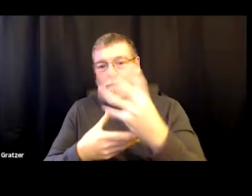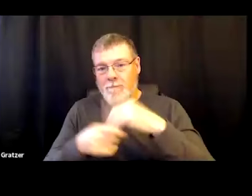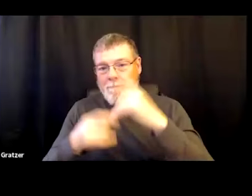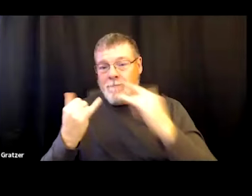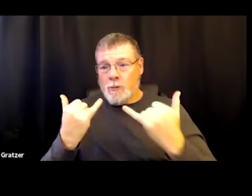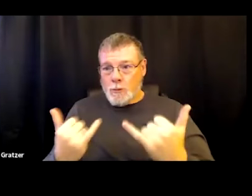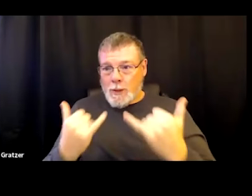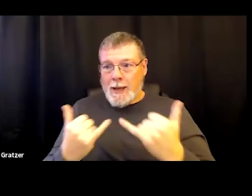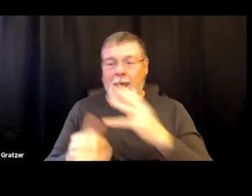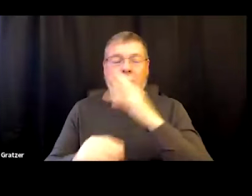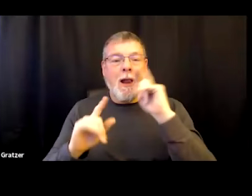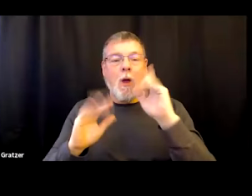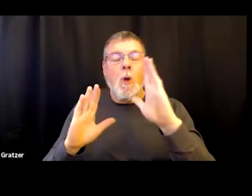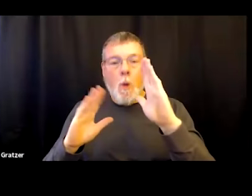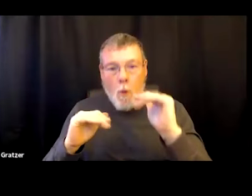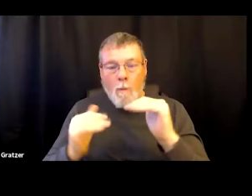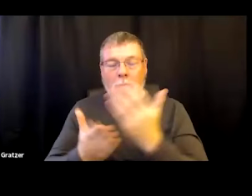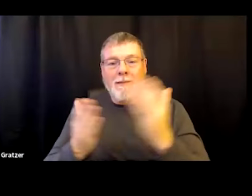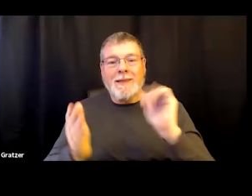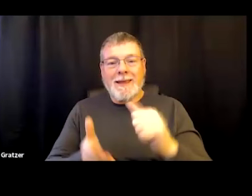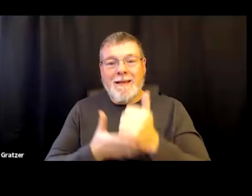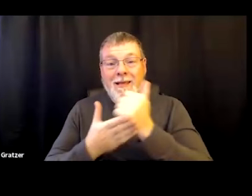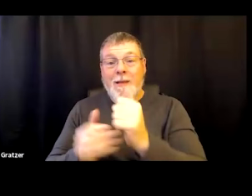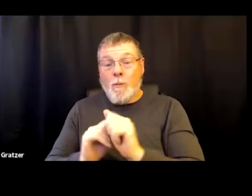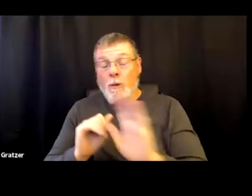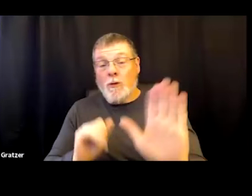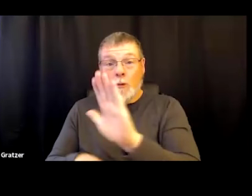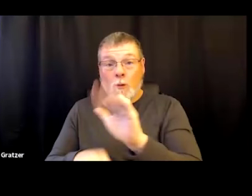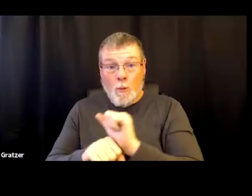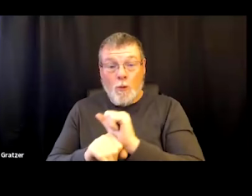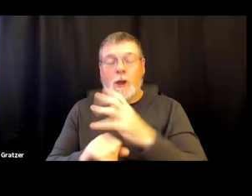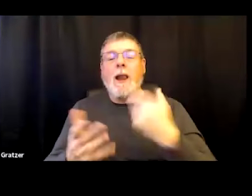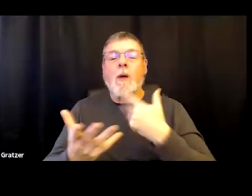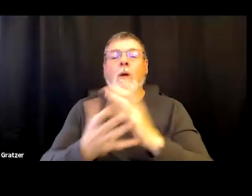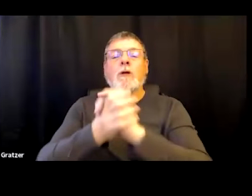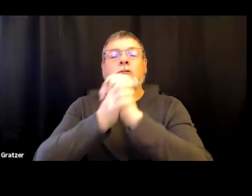and I hope there have been some things here that can help you with your work and I wanna congratulate you and thank you for your great work